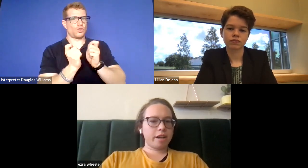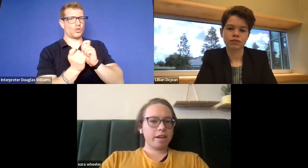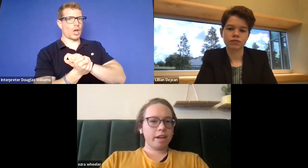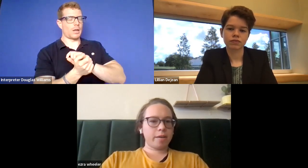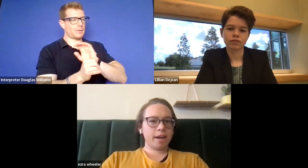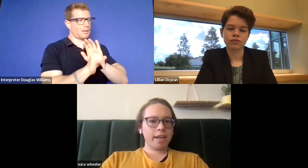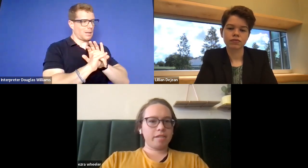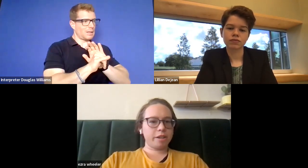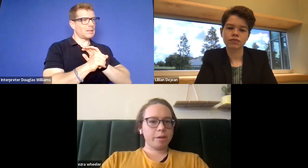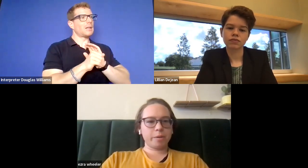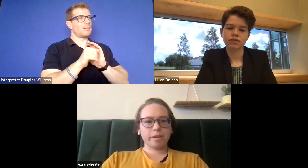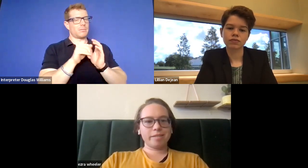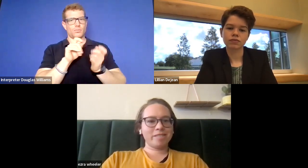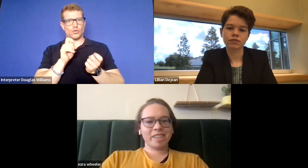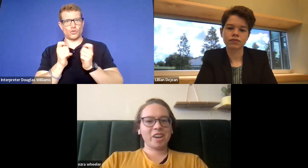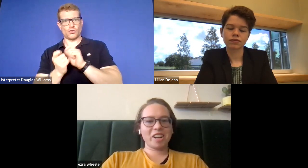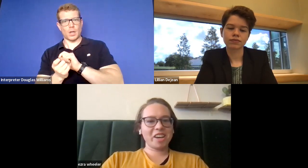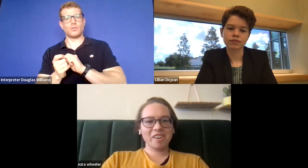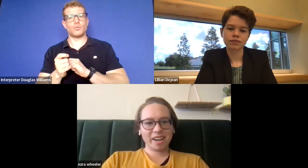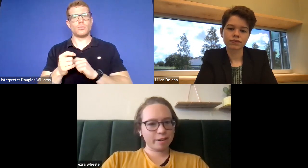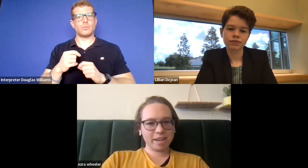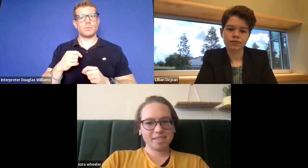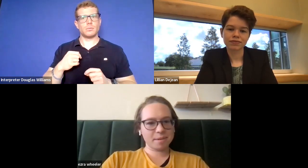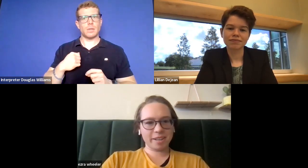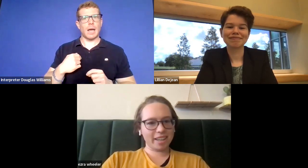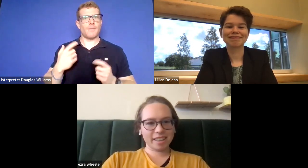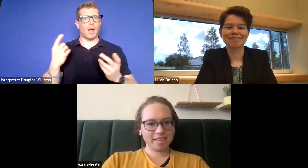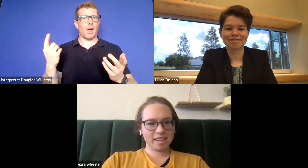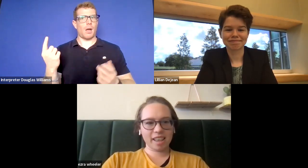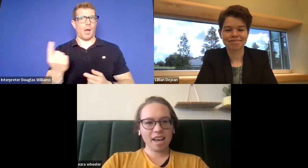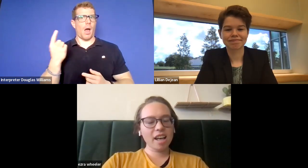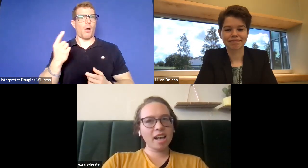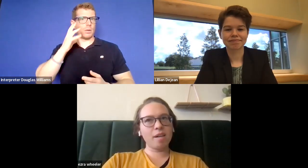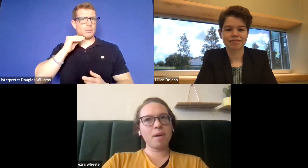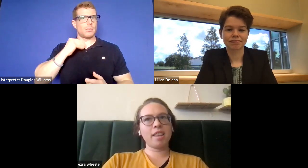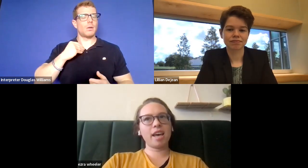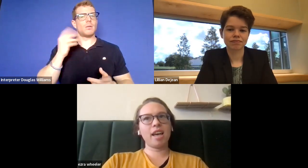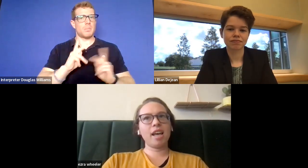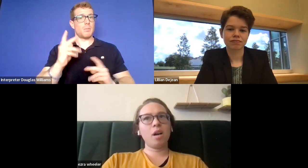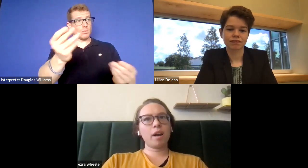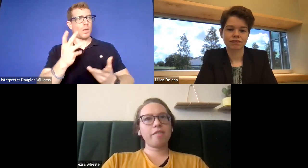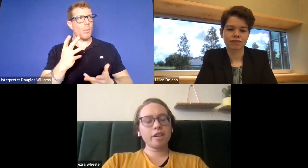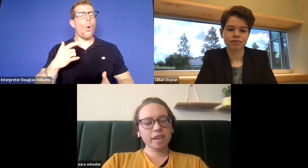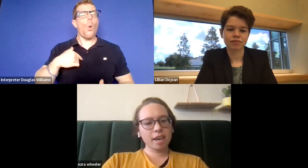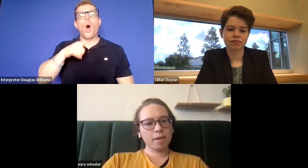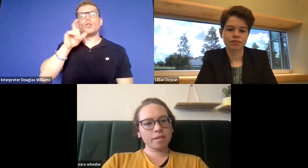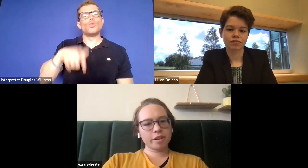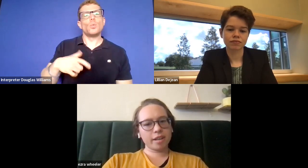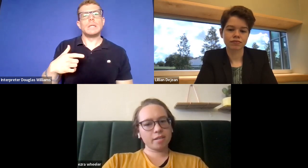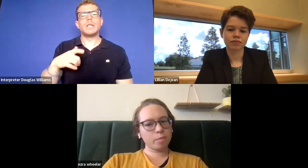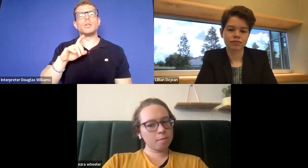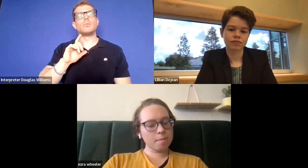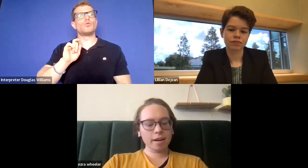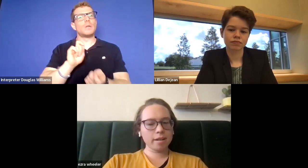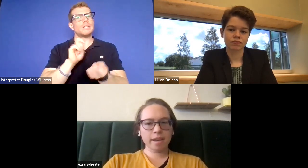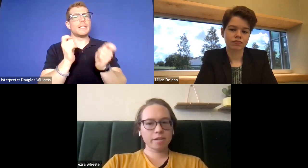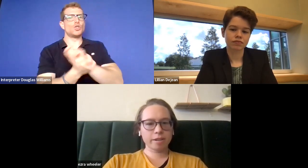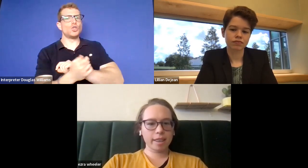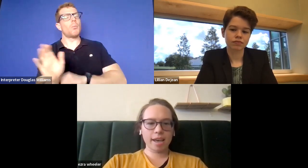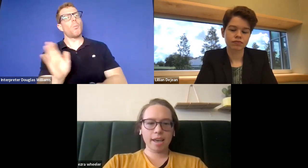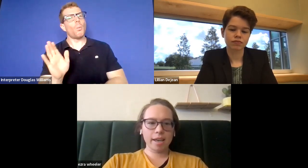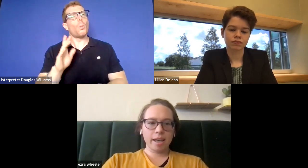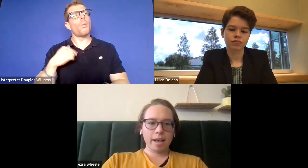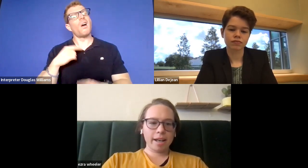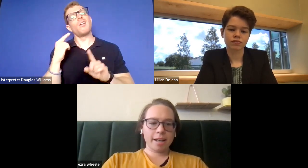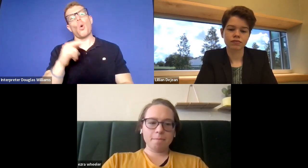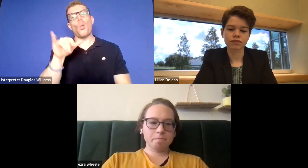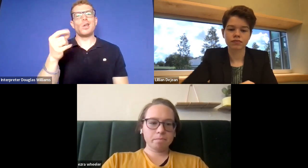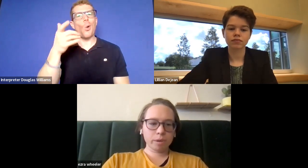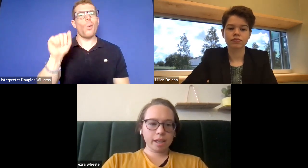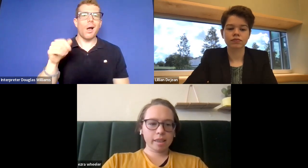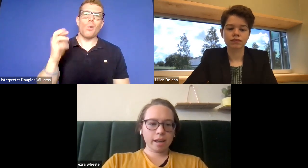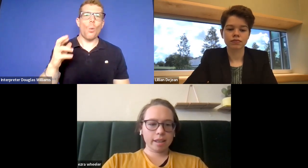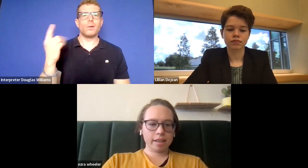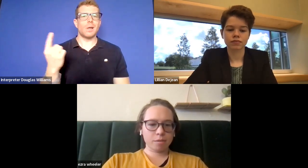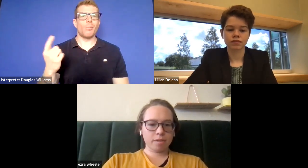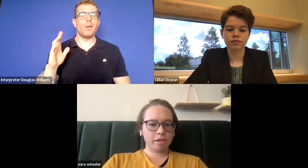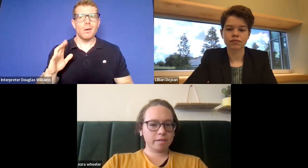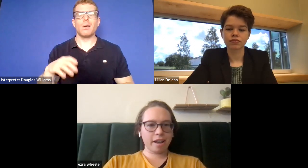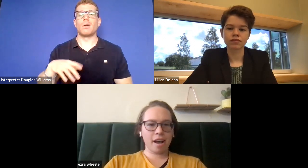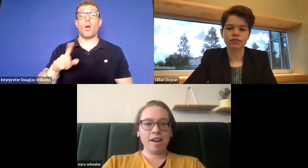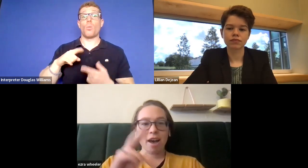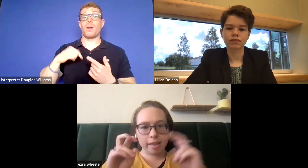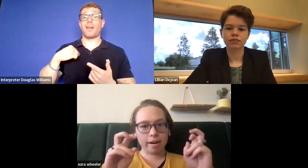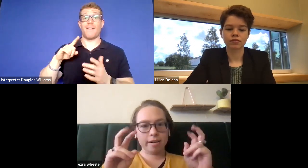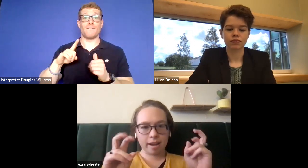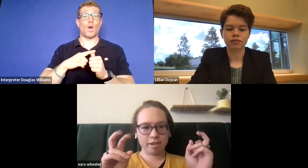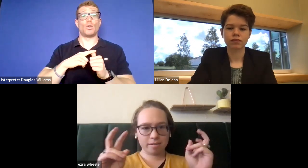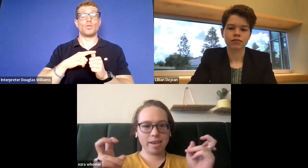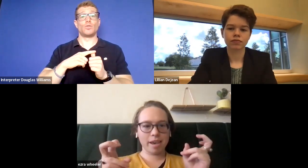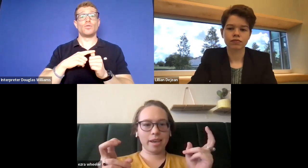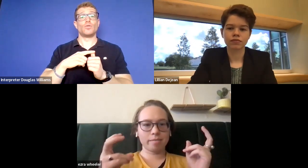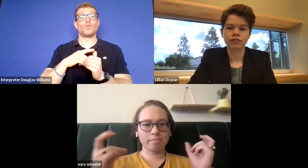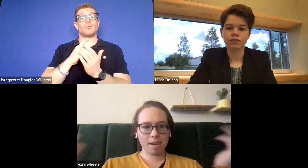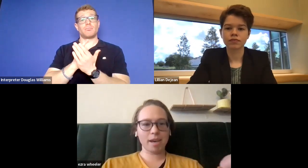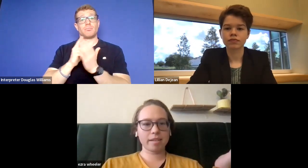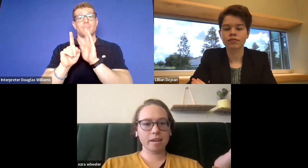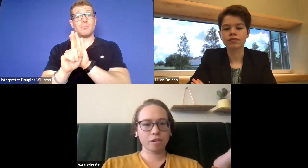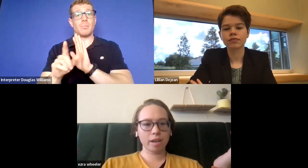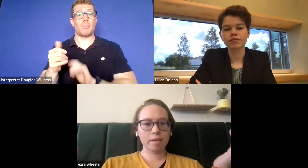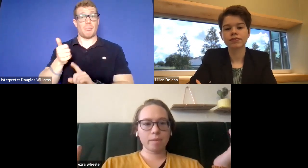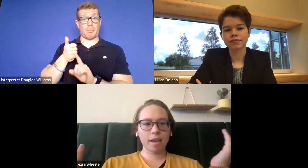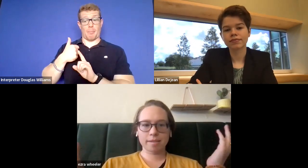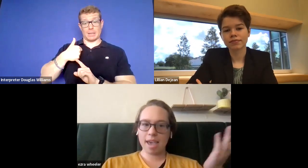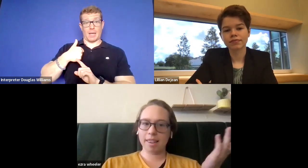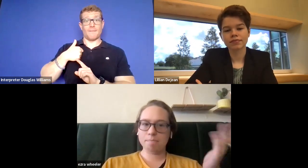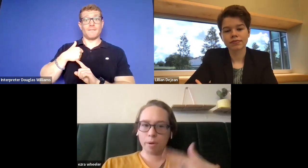You know I need to go to yoga for my disability and things like that, and and that when I first came out as trans one of my parents. Actually, they really thought that this was just another attention seeking gimmick essentially it's saying